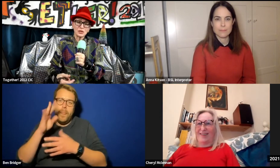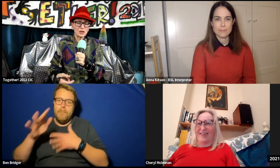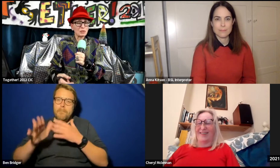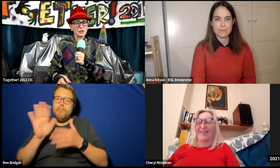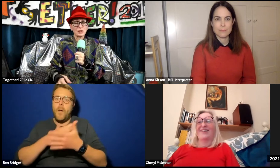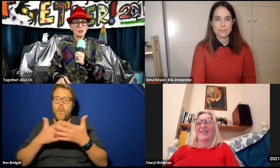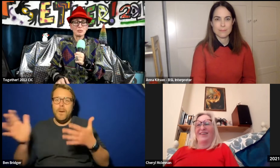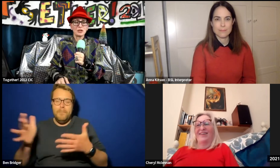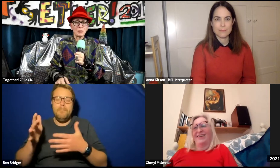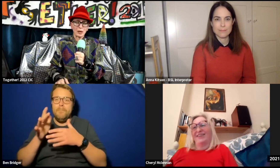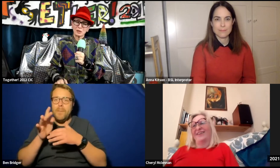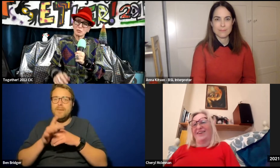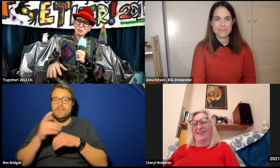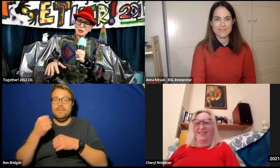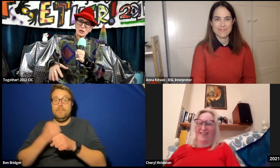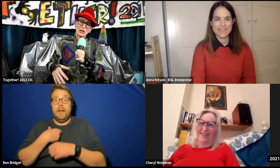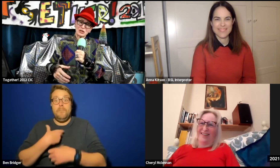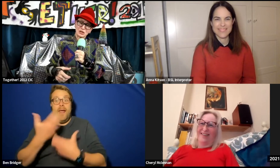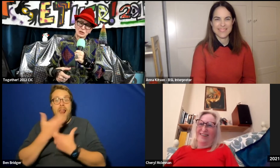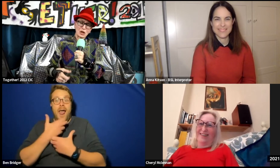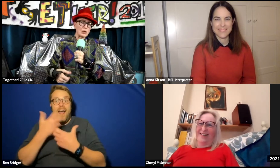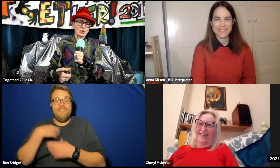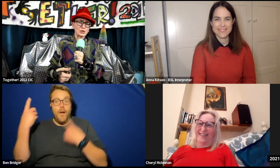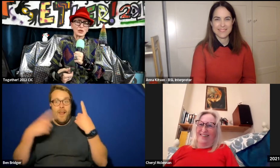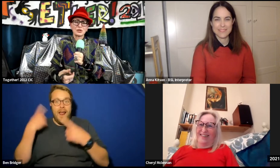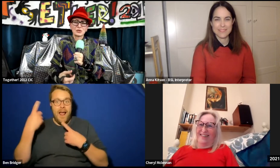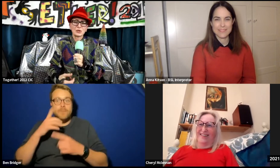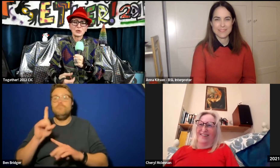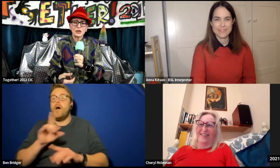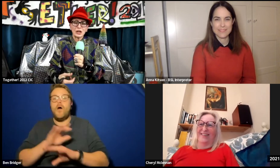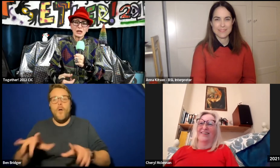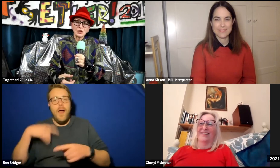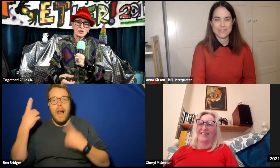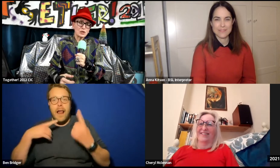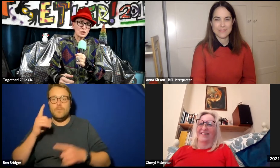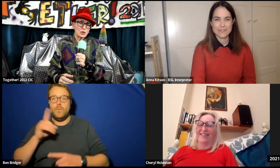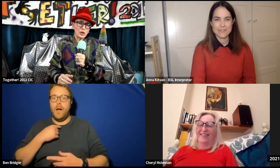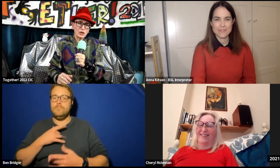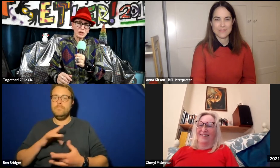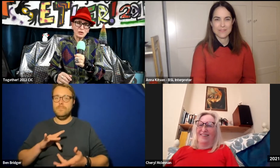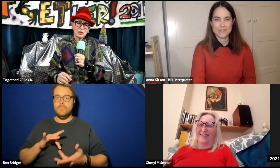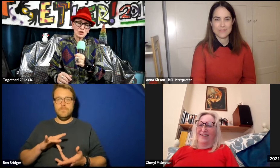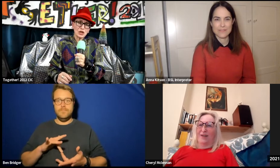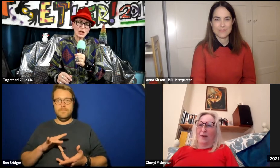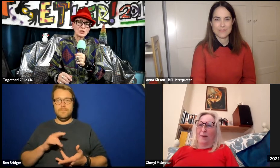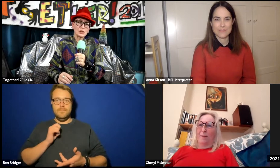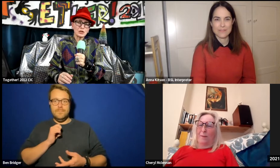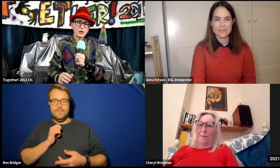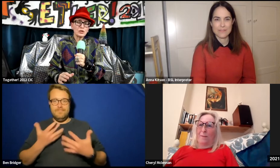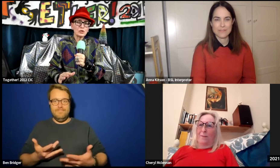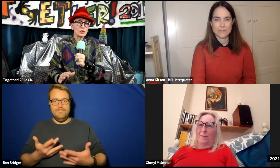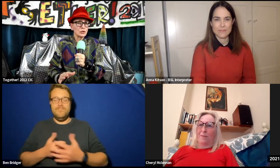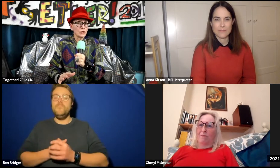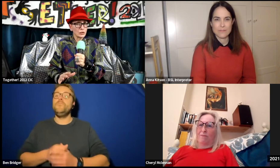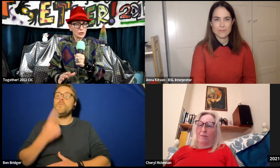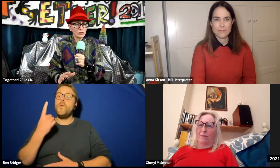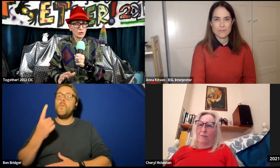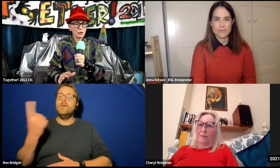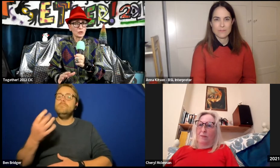see, because I'm keeping my polite host face on. There is a query in the chat: no you do not have to switch your